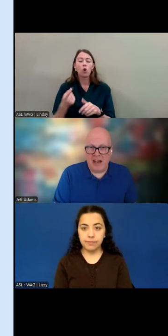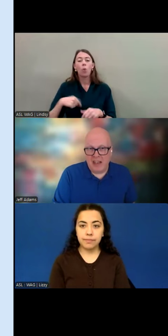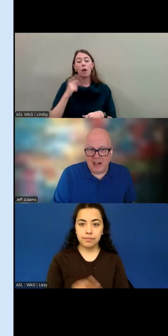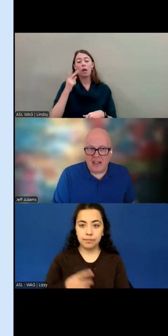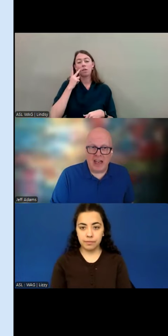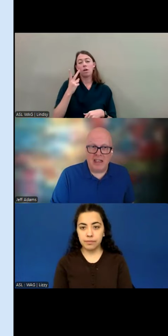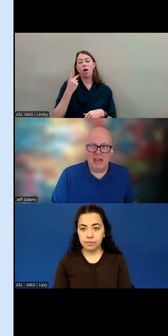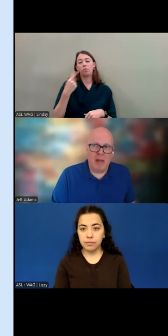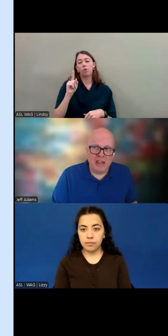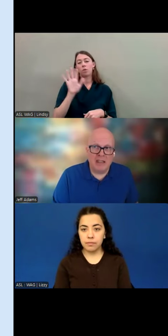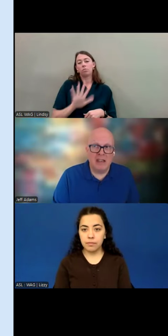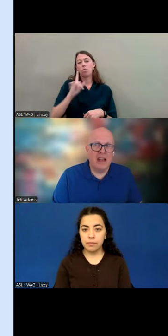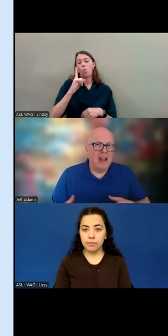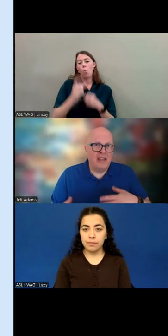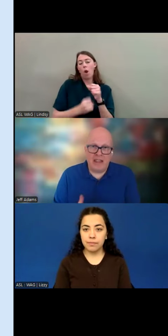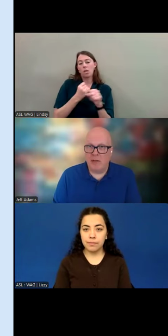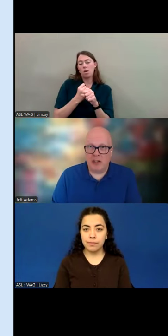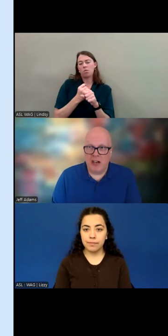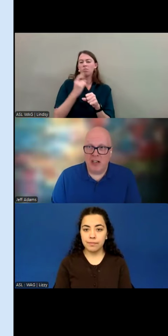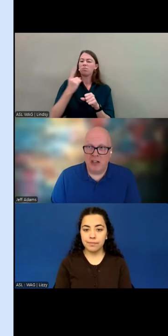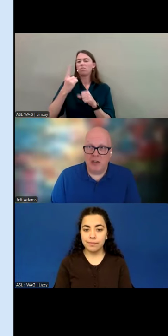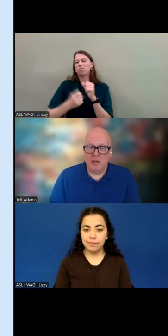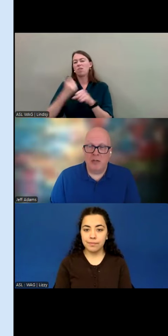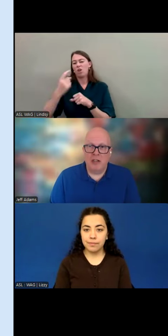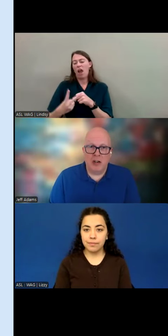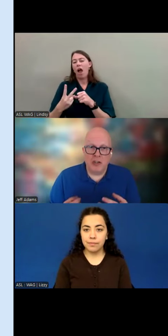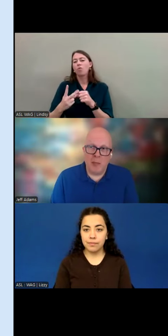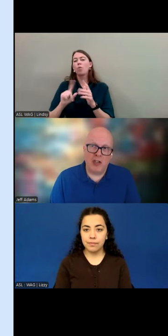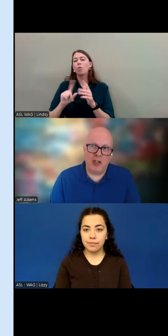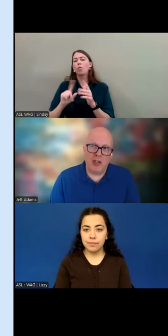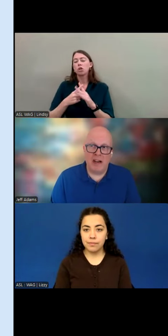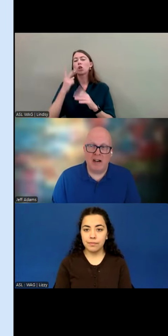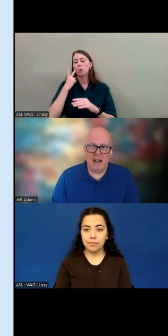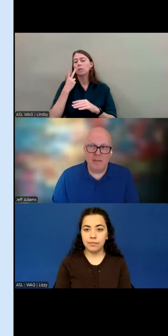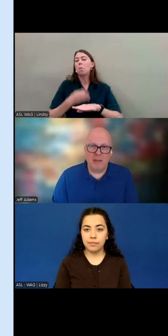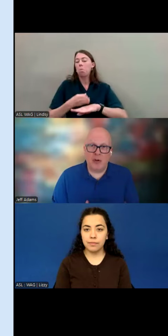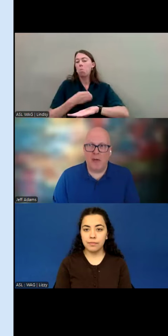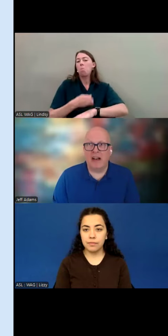a year to 18 months that they were starting to do, you know, so much better in being proactive